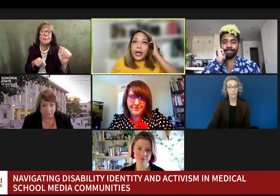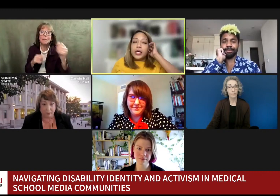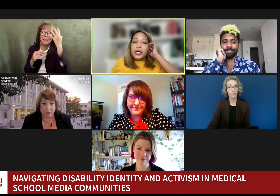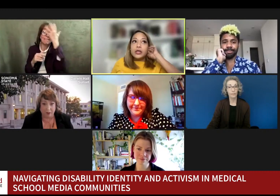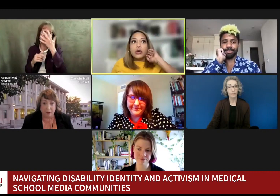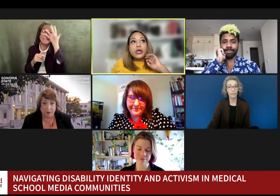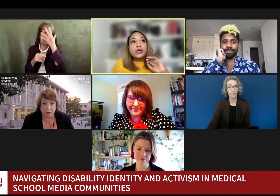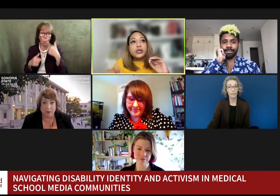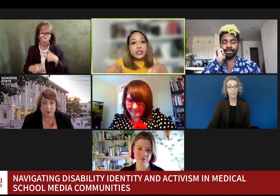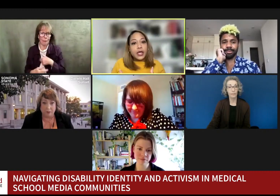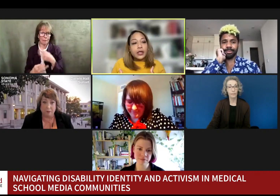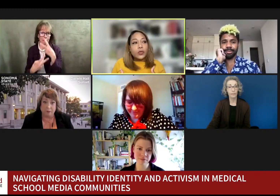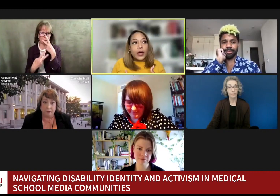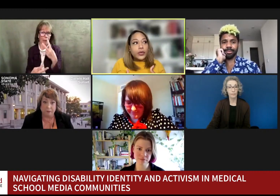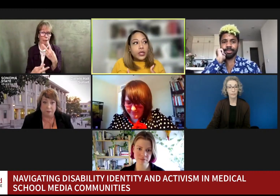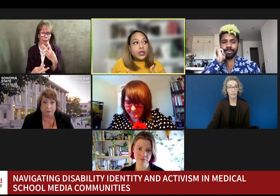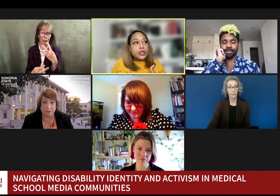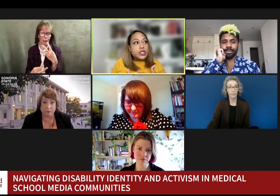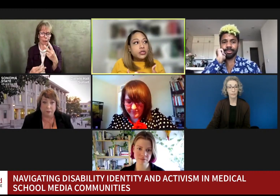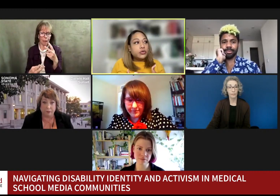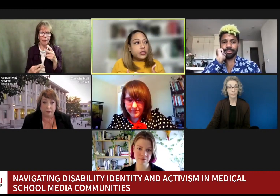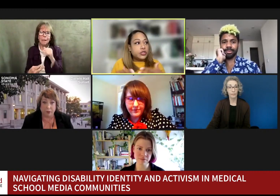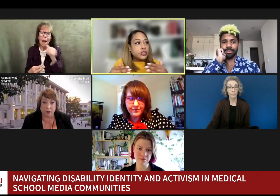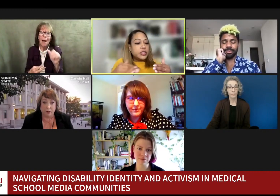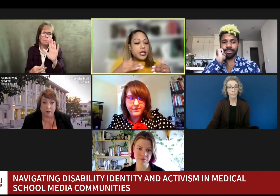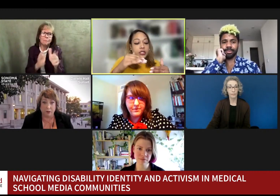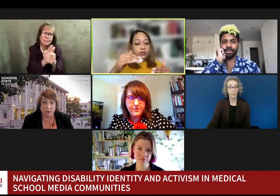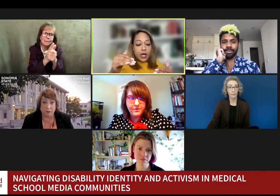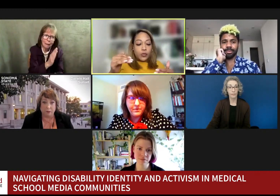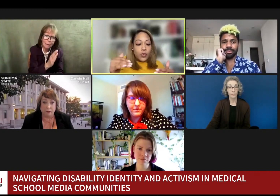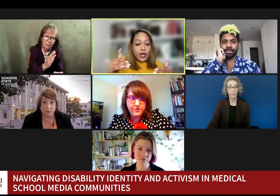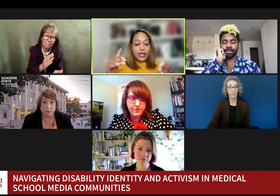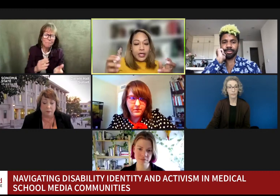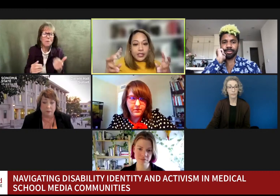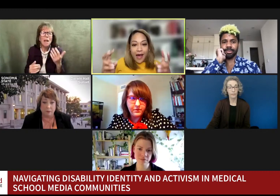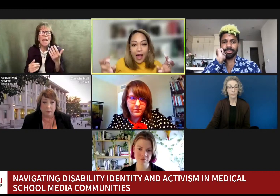I don't understand why we continue to dance around what is actual